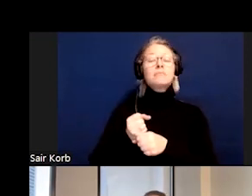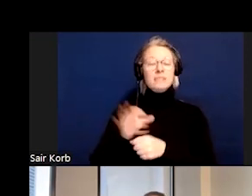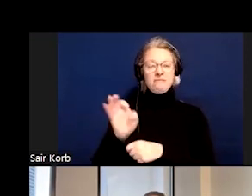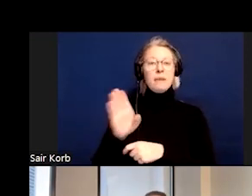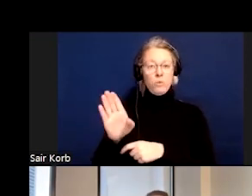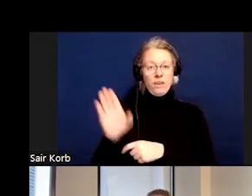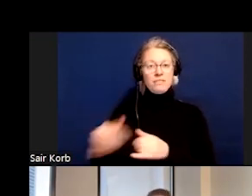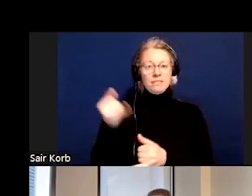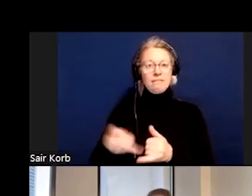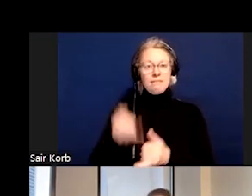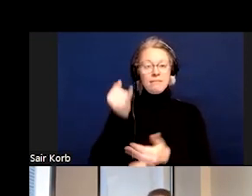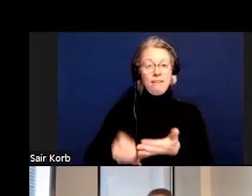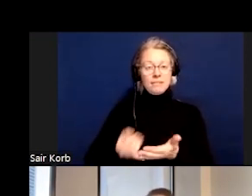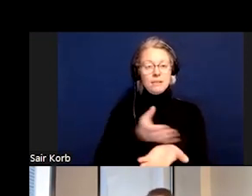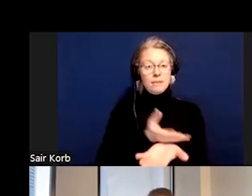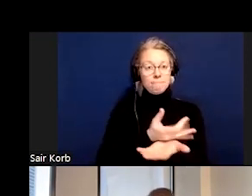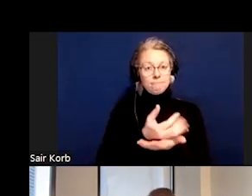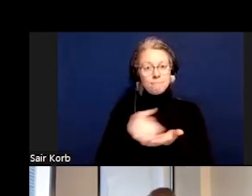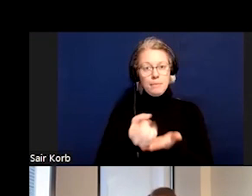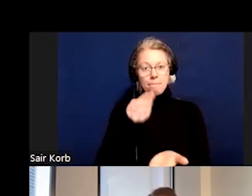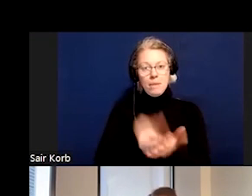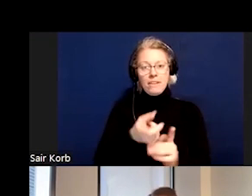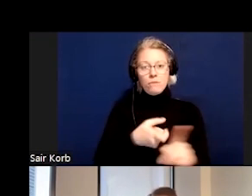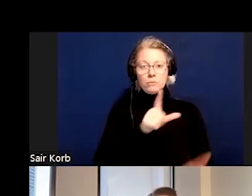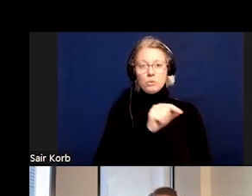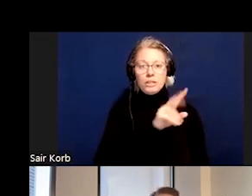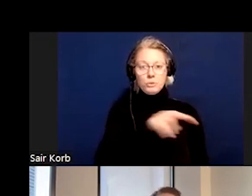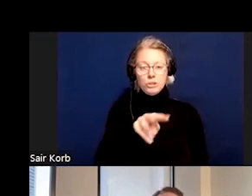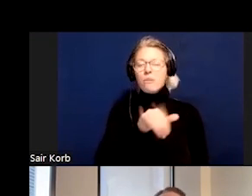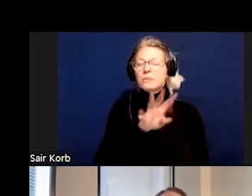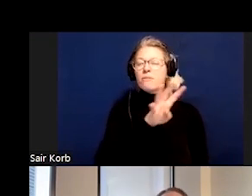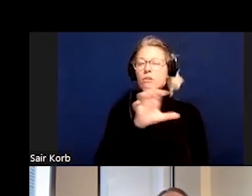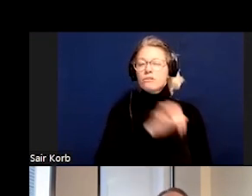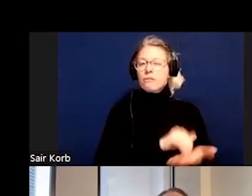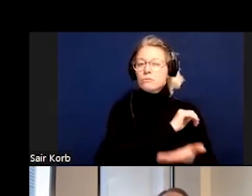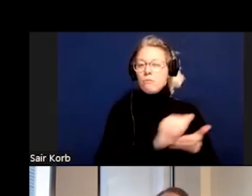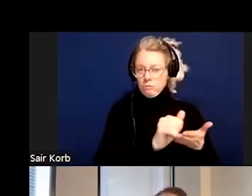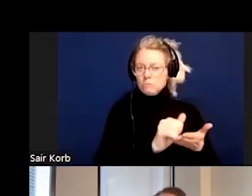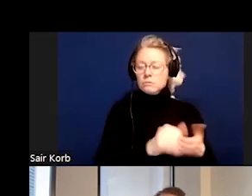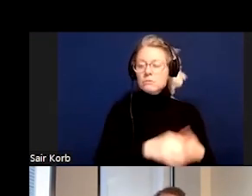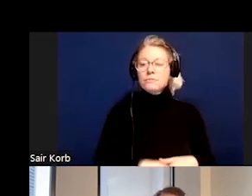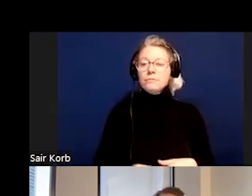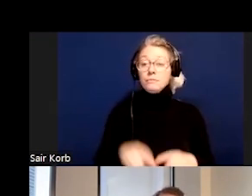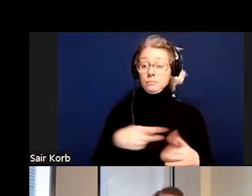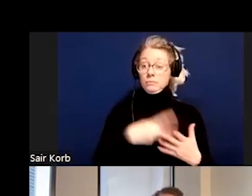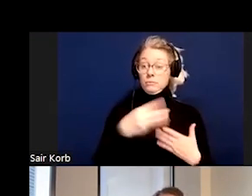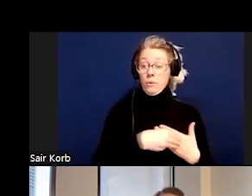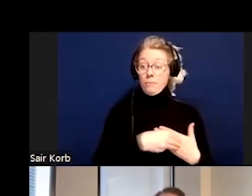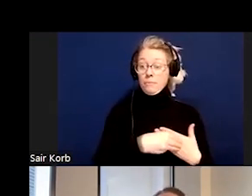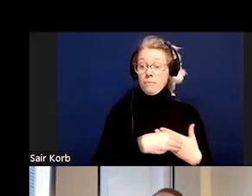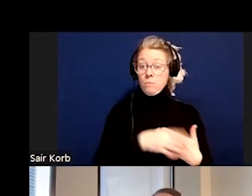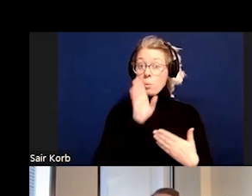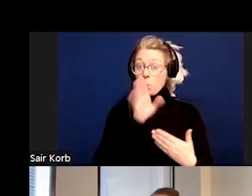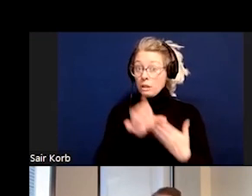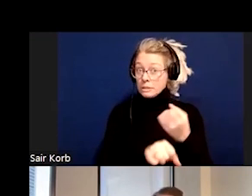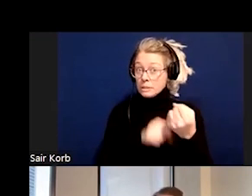of our allocated 2022 funds, which was $400,000. This program is not intended to support programming